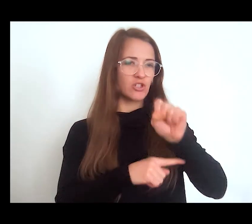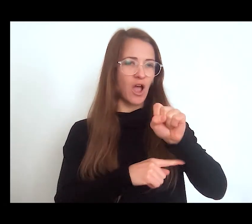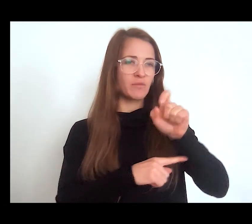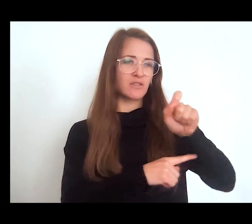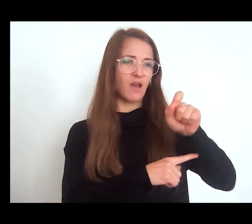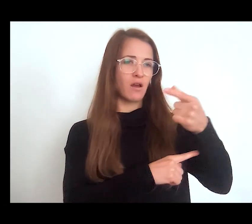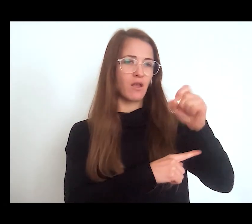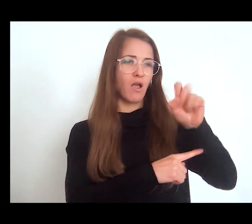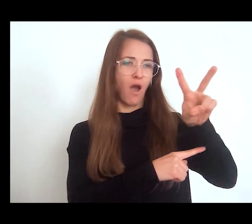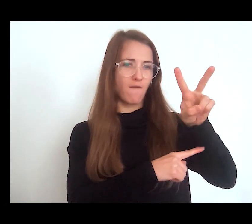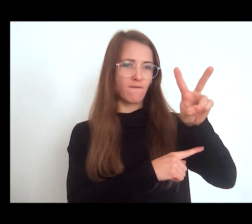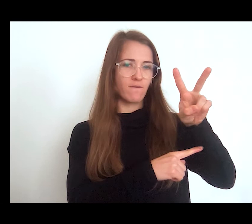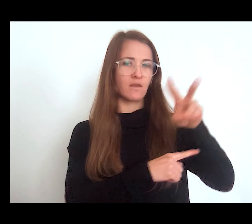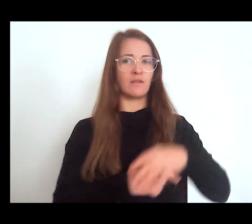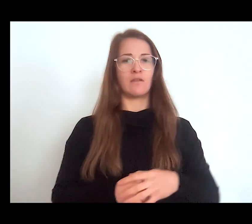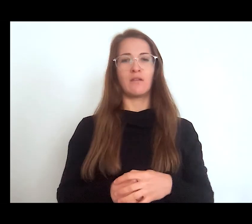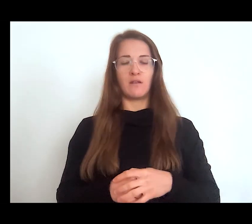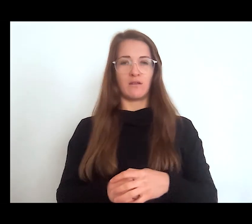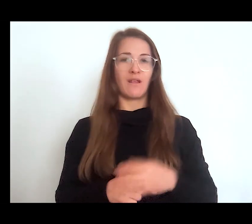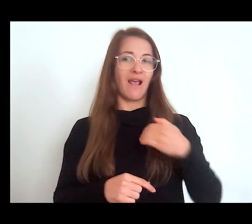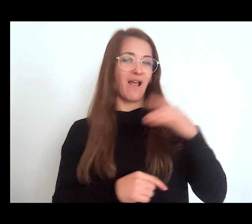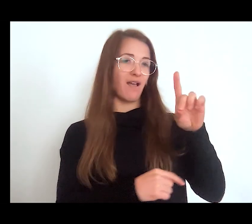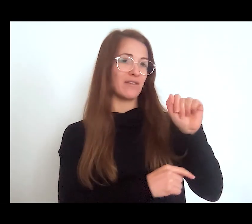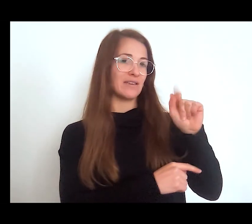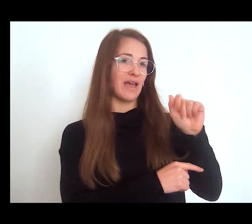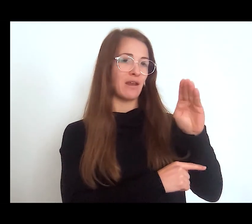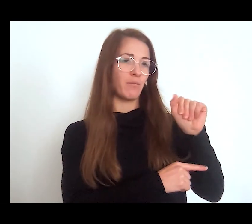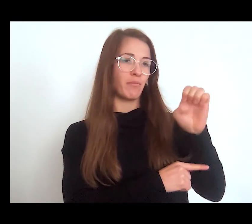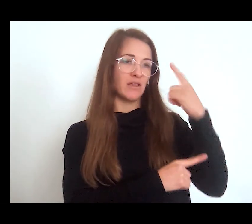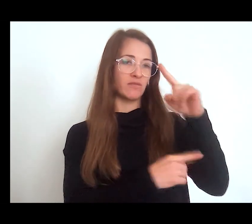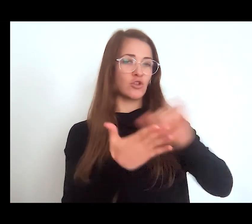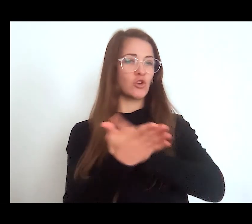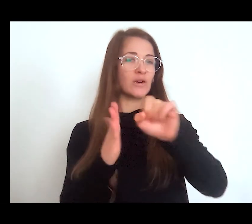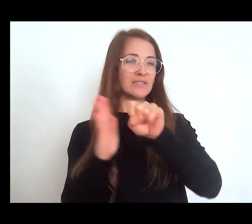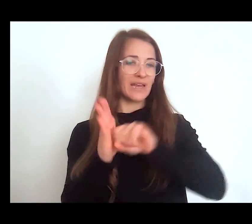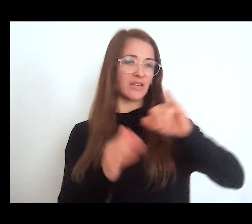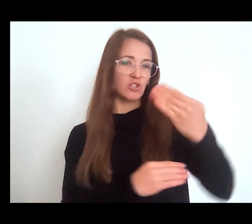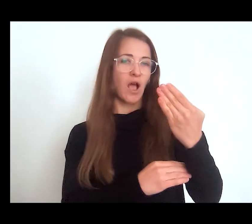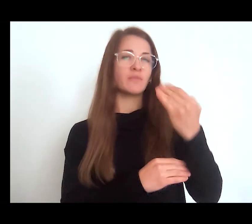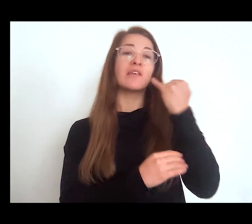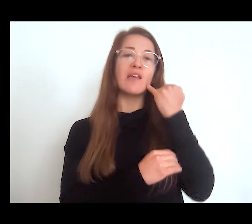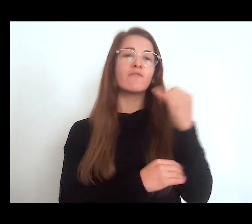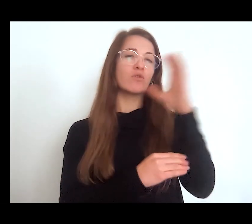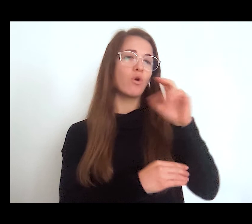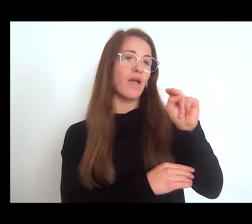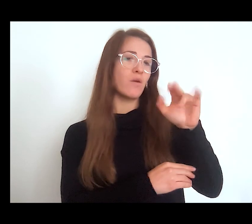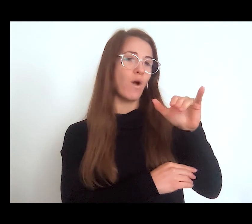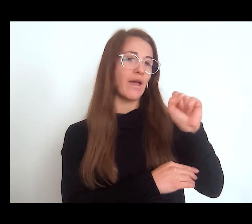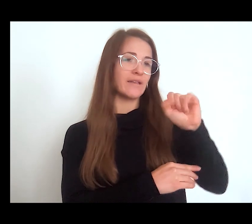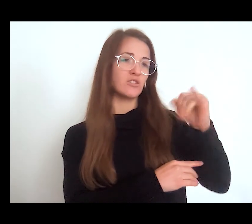STATE JOBS DOT GOV I THINK IT IS. THERE IS A DATABASE FOR THE NEW